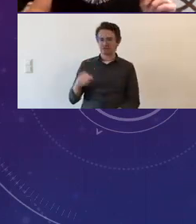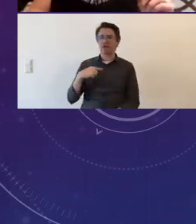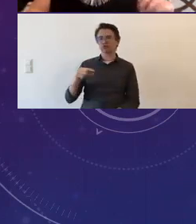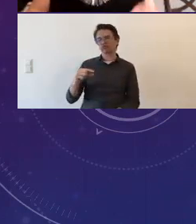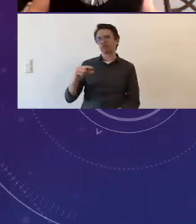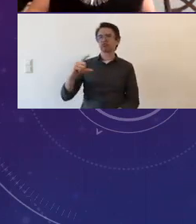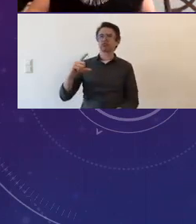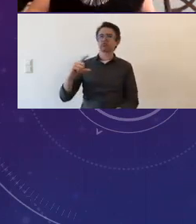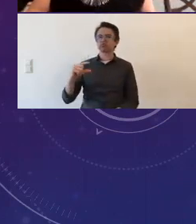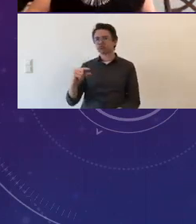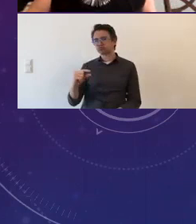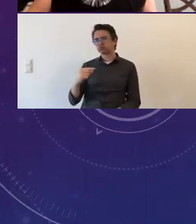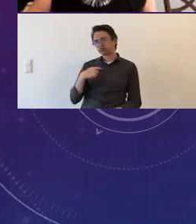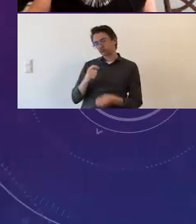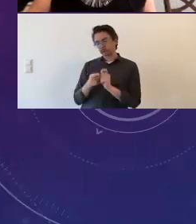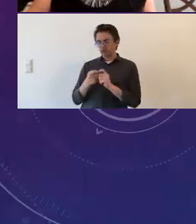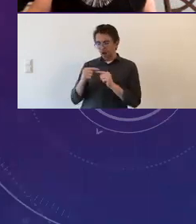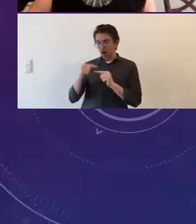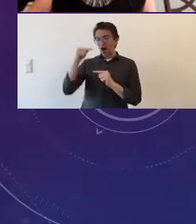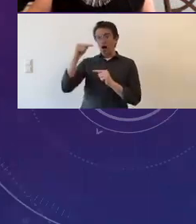next slide please